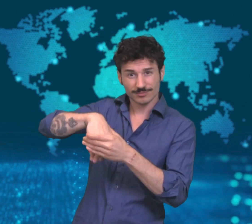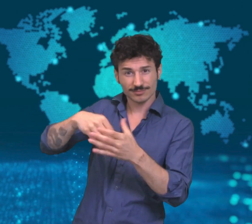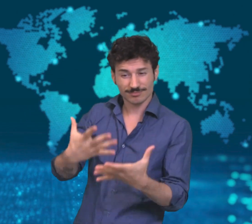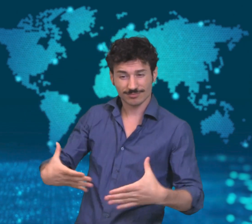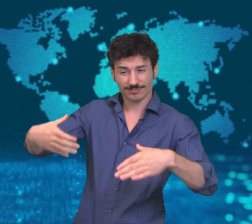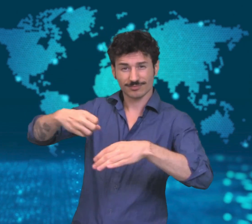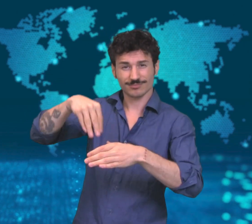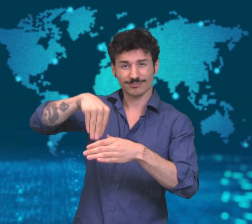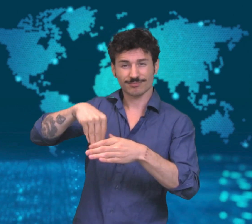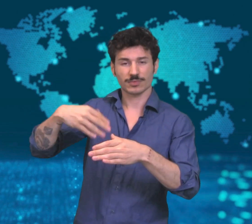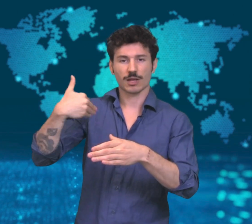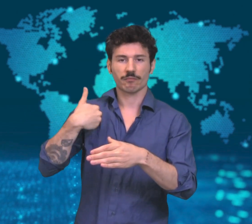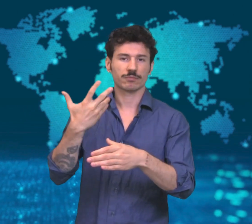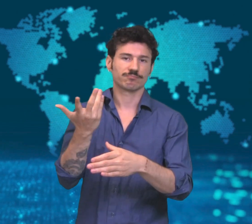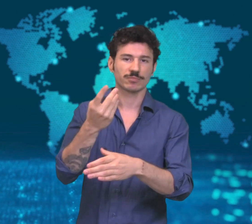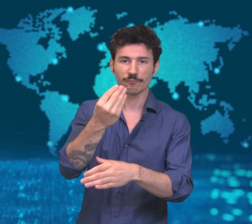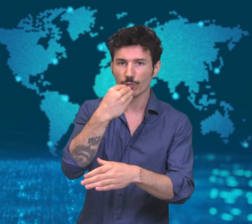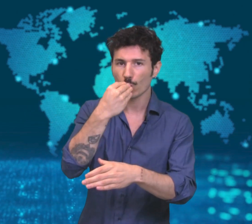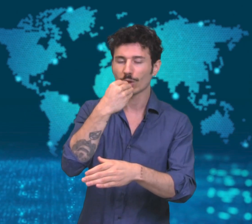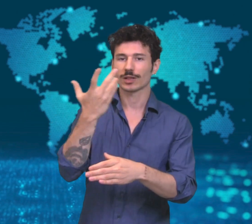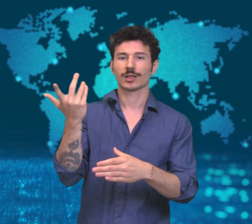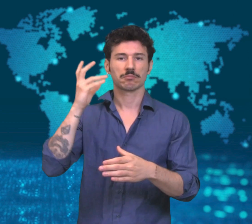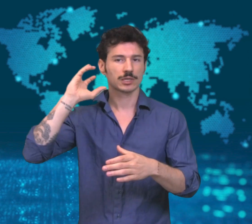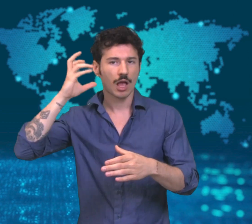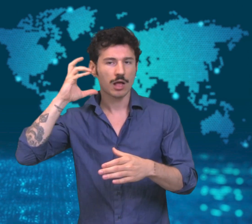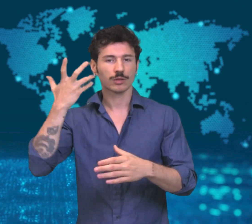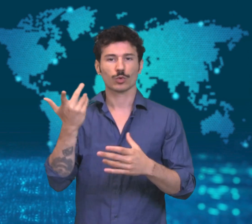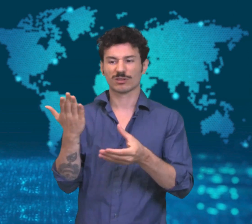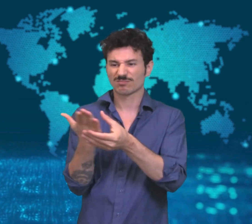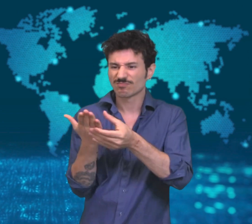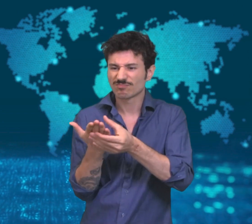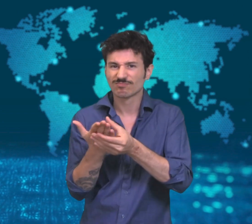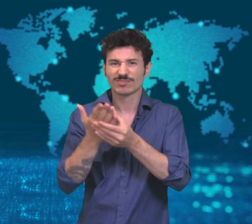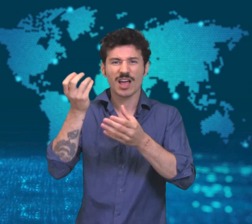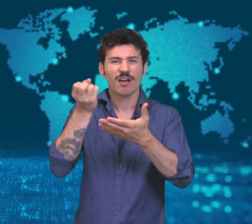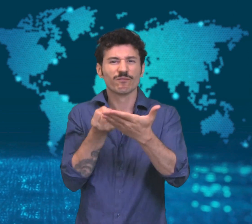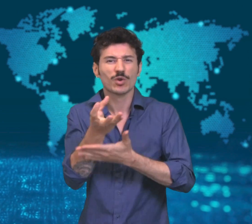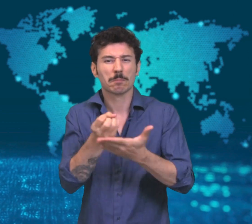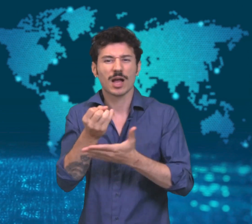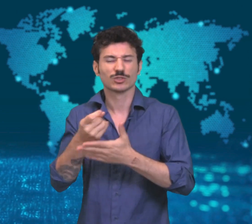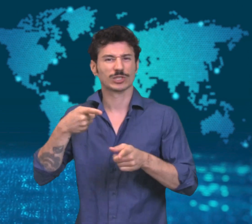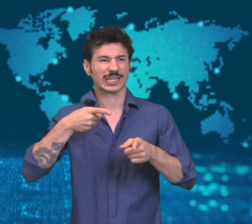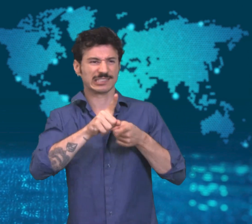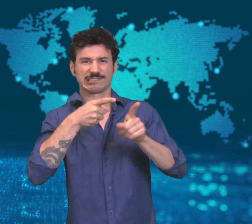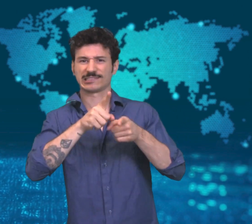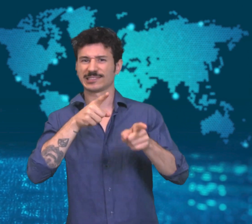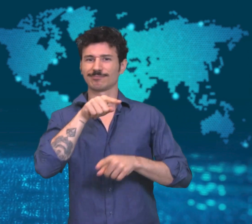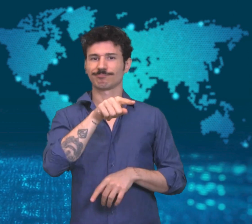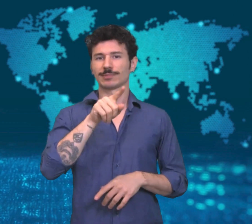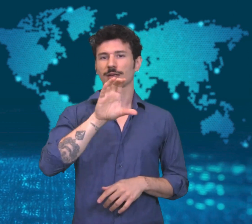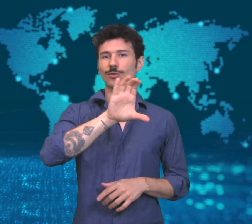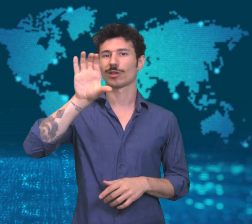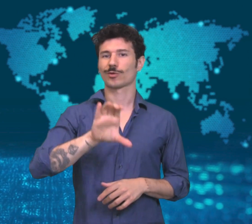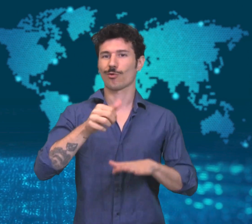and leaflets that criticized the North Korean leader, Kim Jong Un.